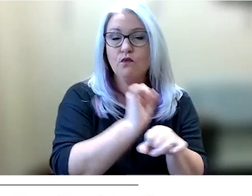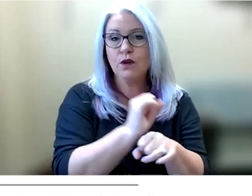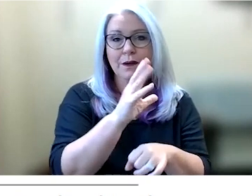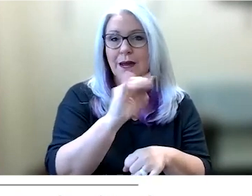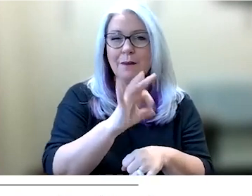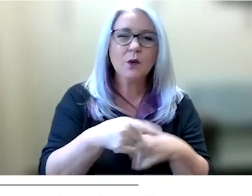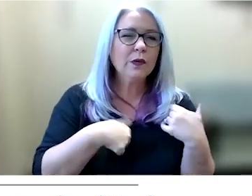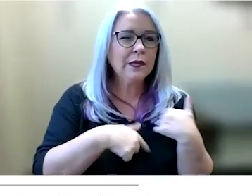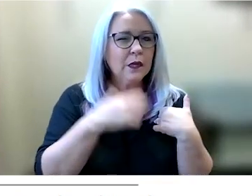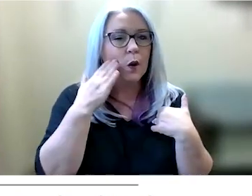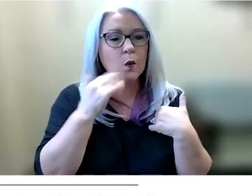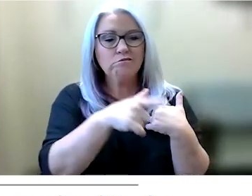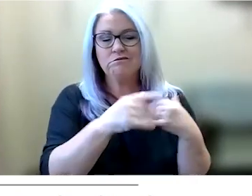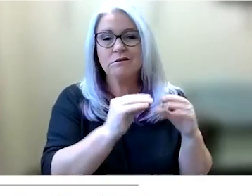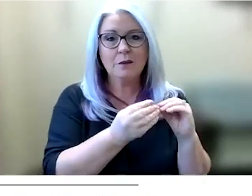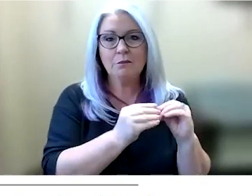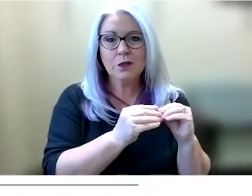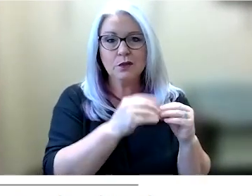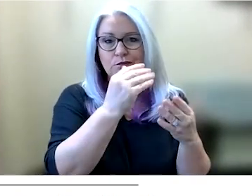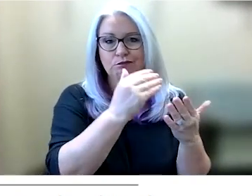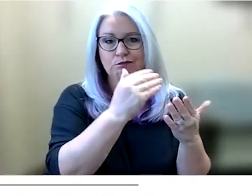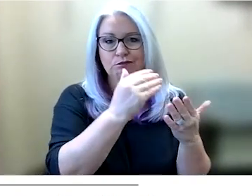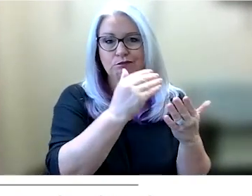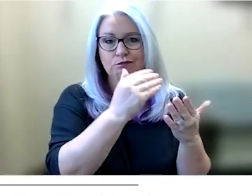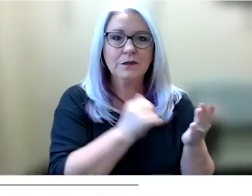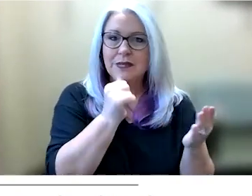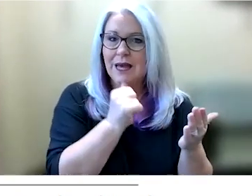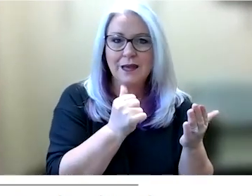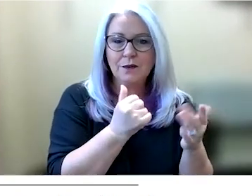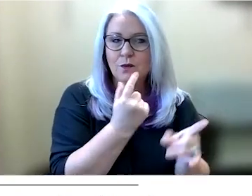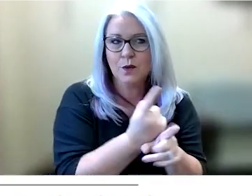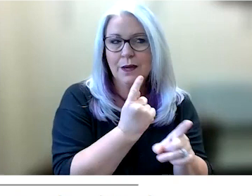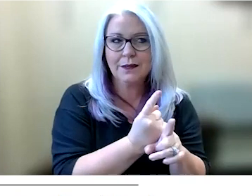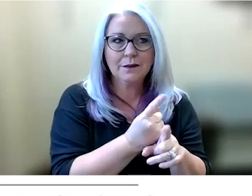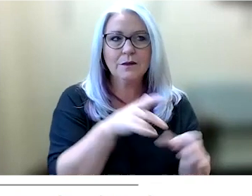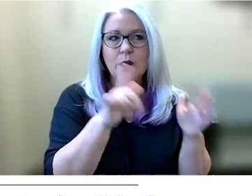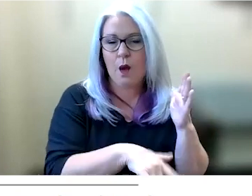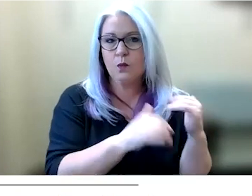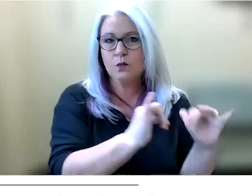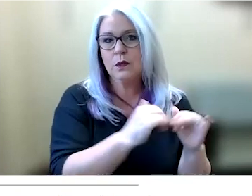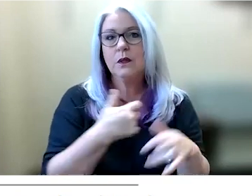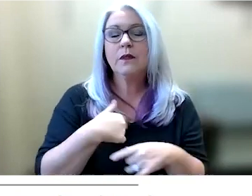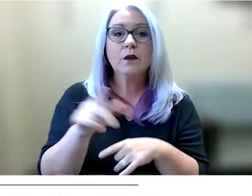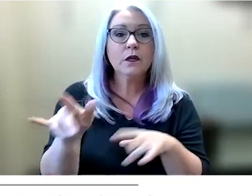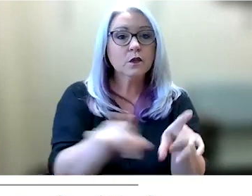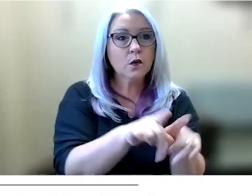it's a really important thing to share, there is often a narrative with long COVID that if you do get it you will